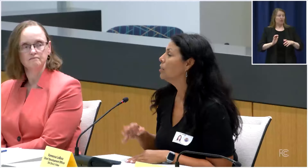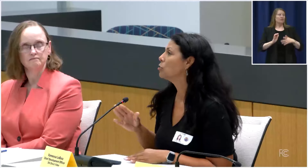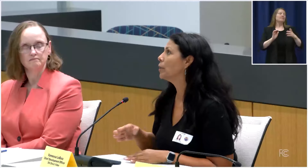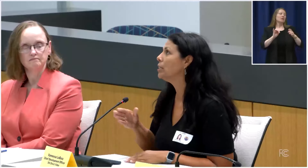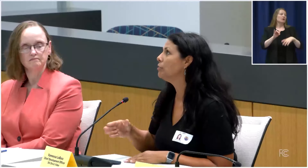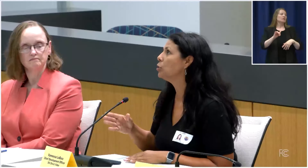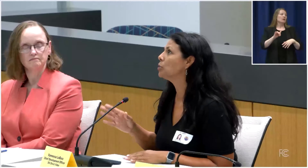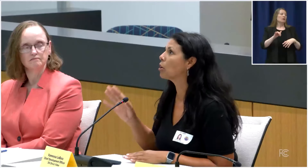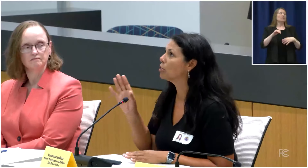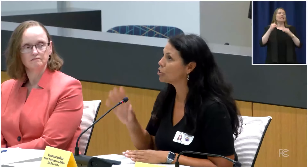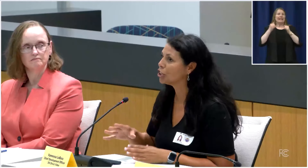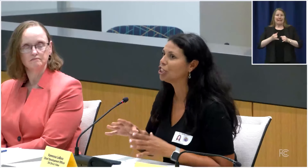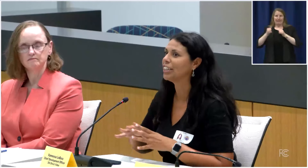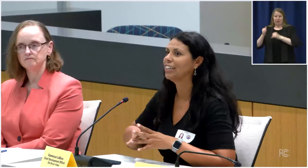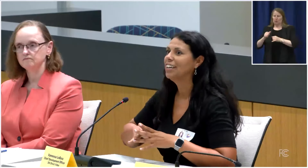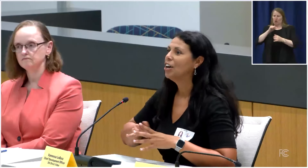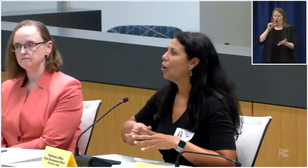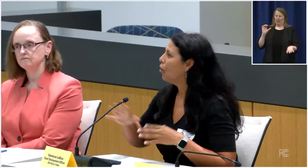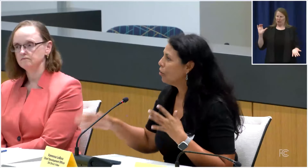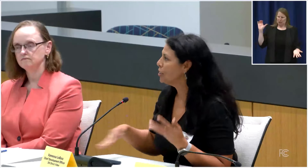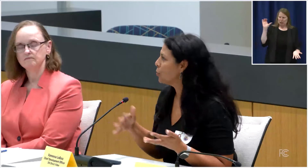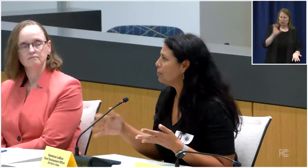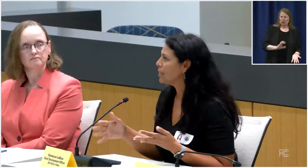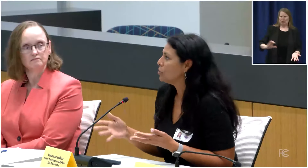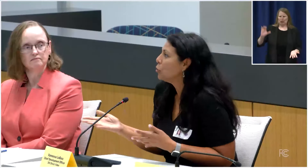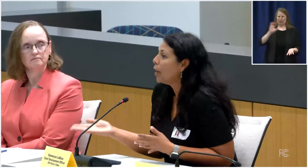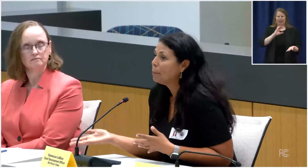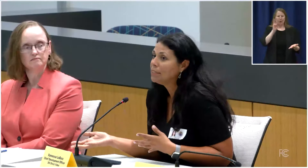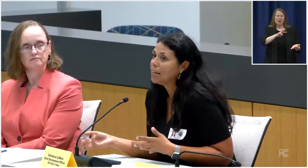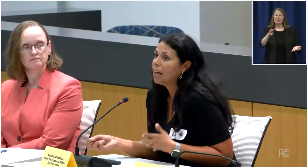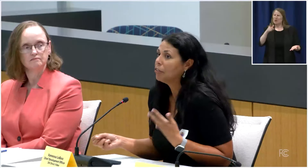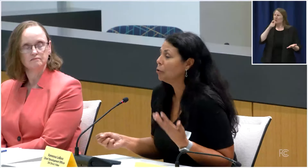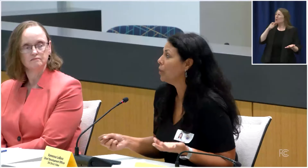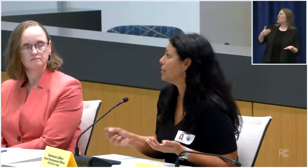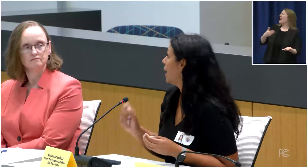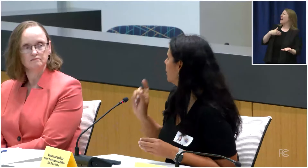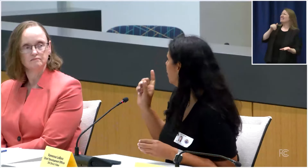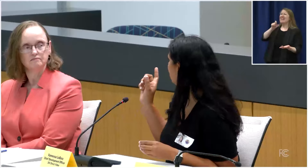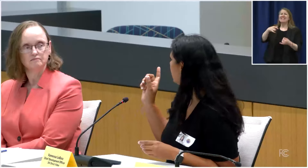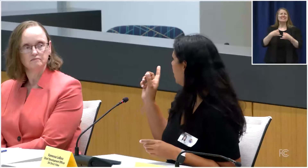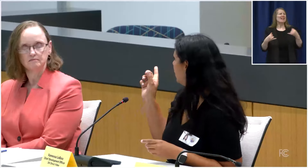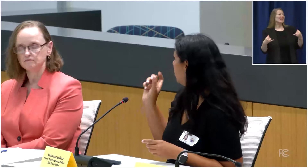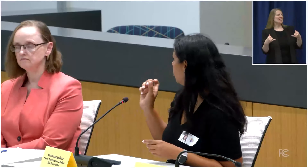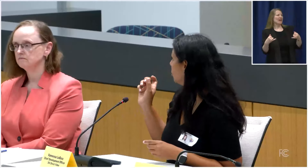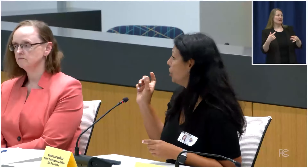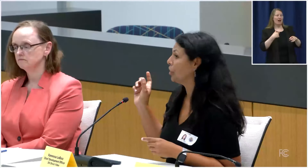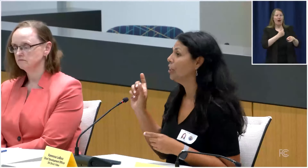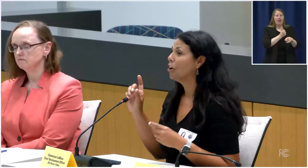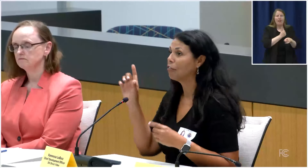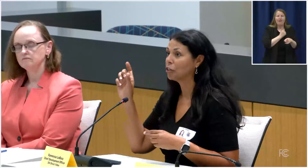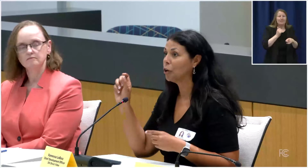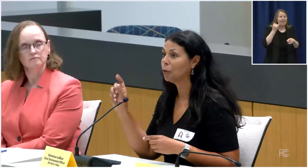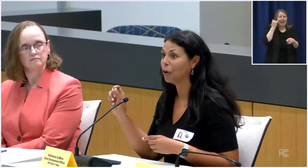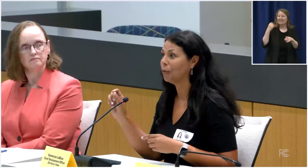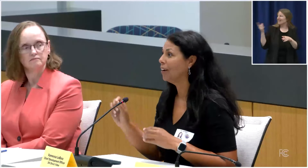HAVE A DIRECTORY. SO EVERY TIME WE HAVE A NEW CUSTOMER, THERE'S A DIRECTORY ON OUR WEBSITE. SO COMPANIES -- SO INDIVIDUALS AREN'T SEARCHING